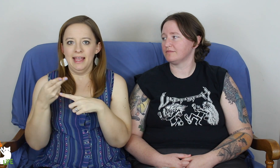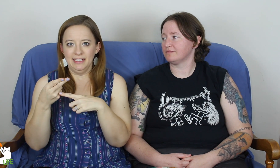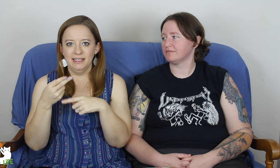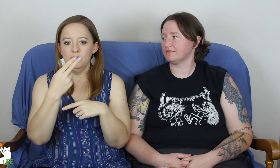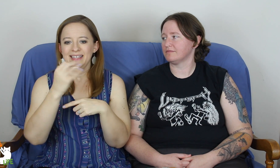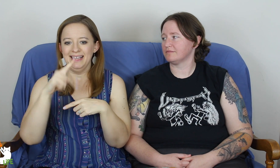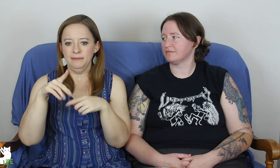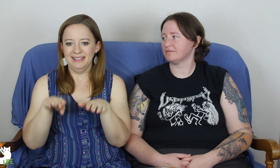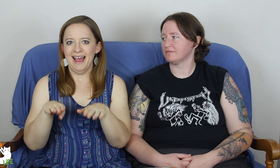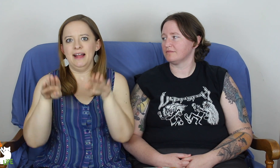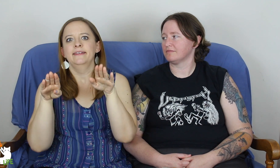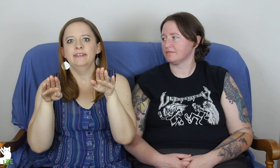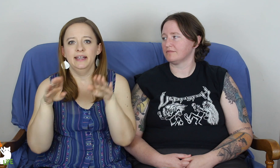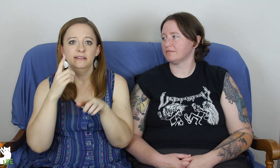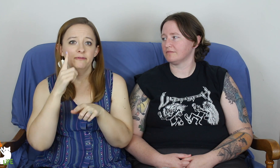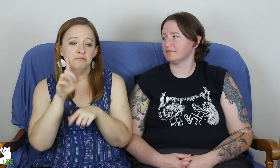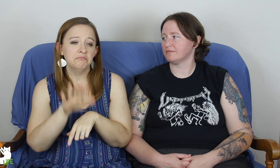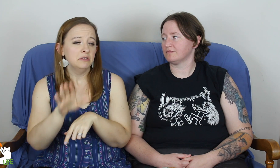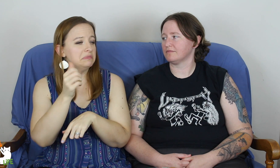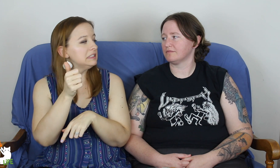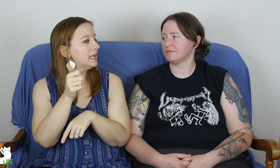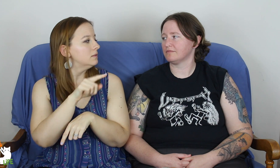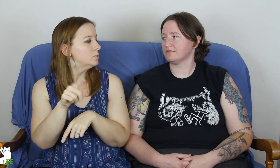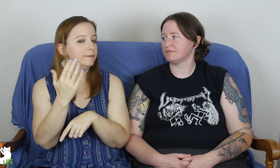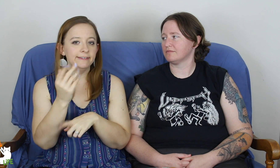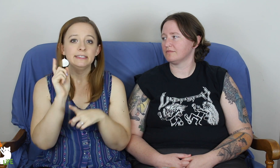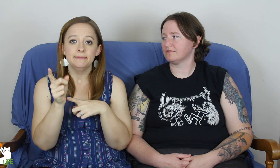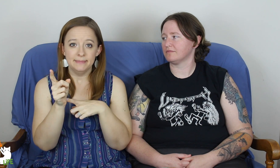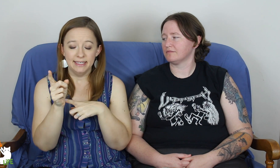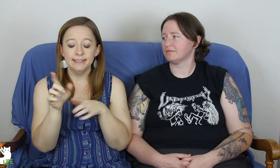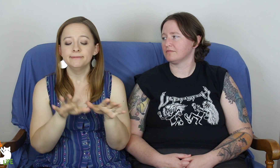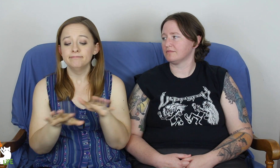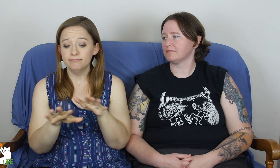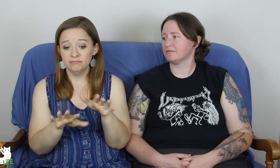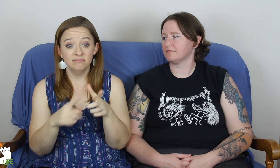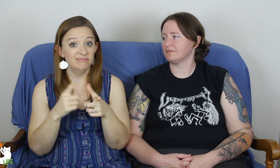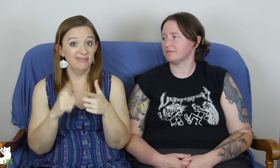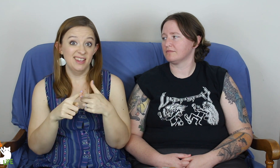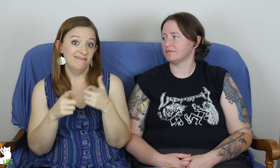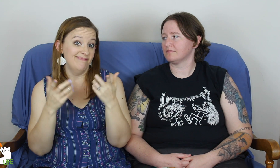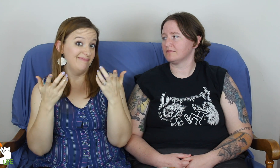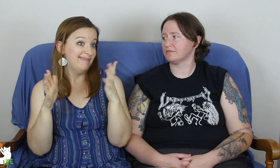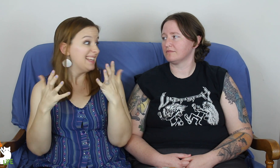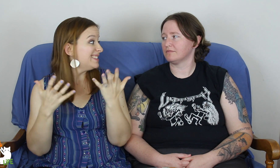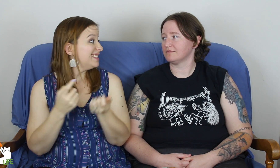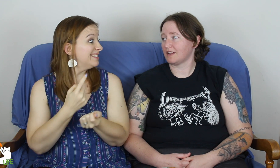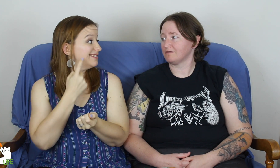Lie back and you elevate your hips for about 10-15 minutes. Then.... that's it.